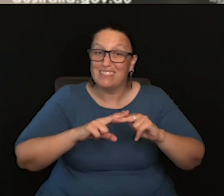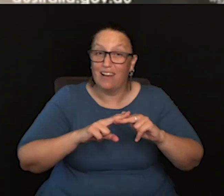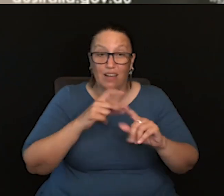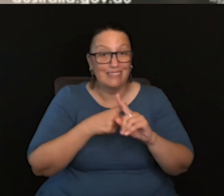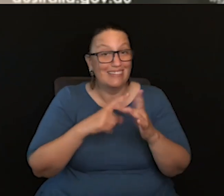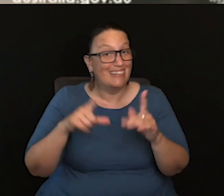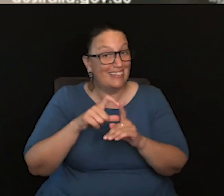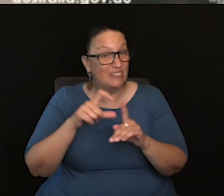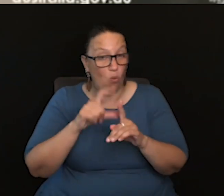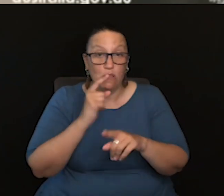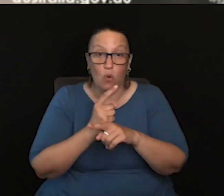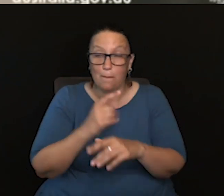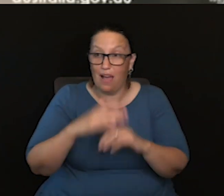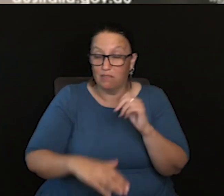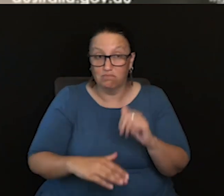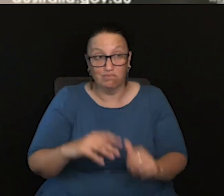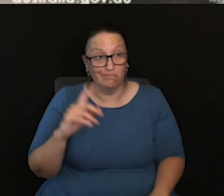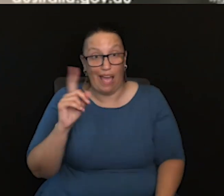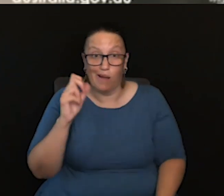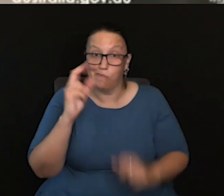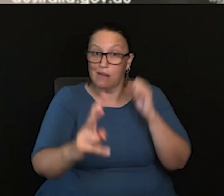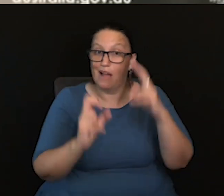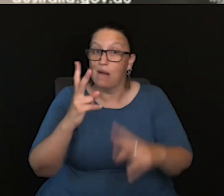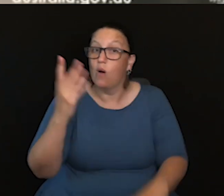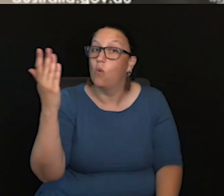Professor Kidd, Michael, will speak to the fact that schools are going back